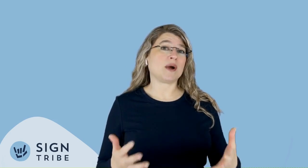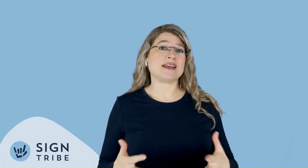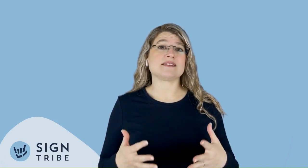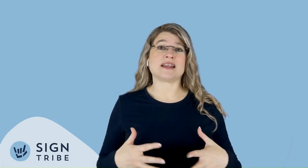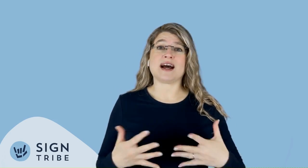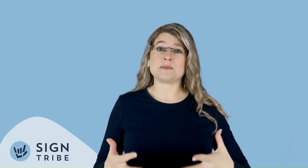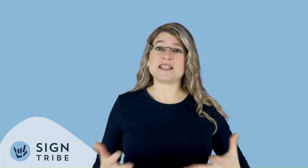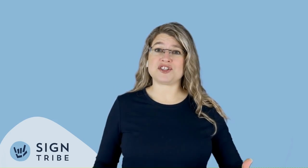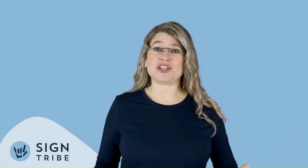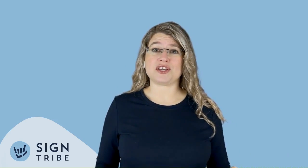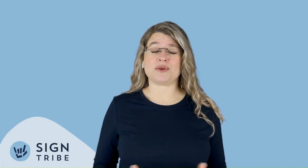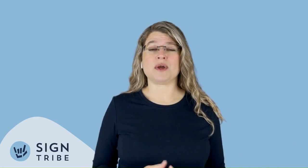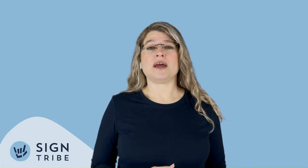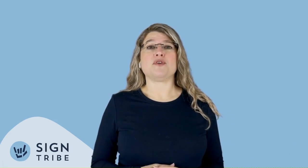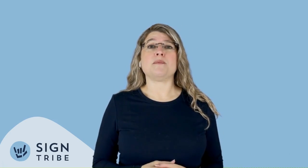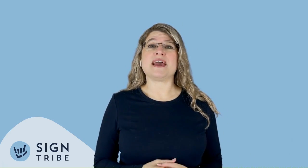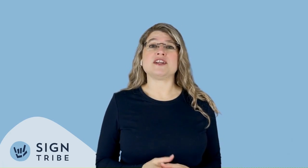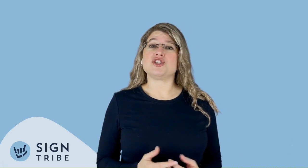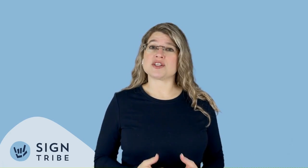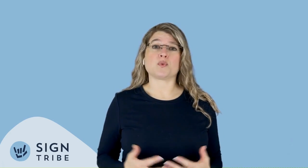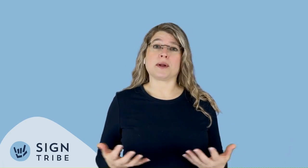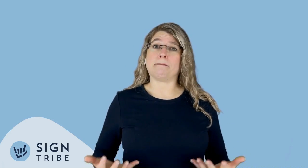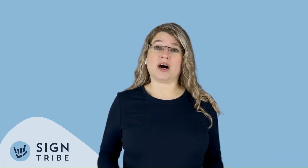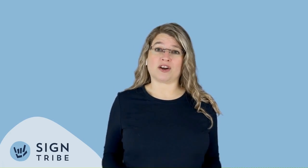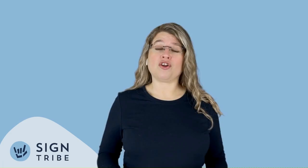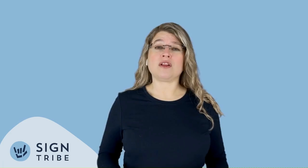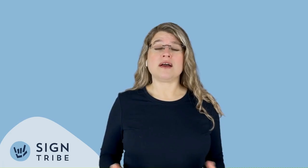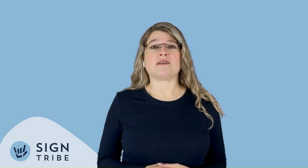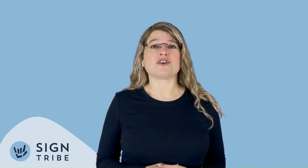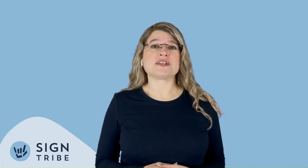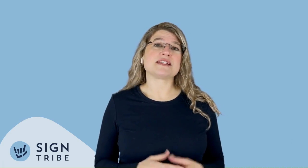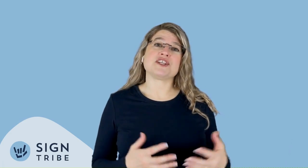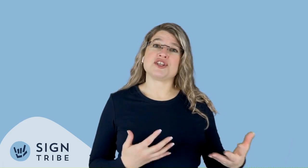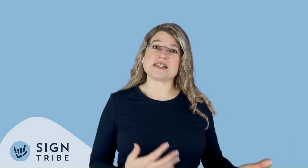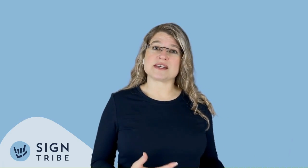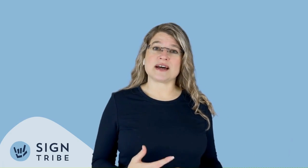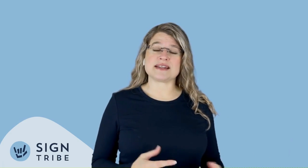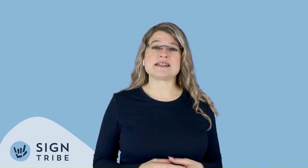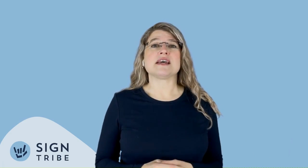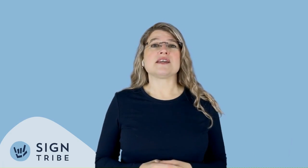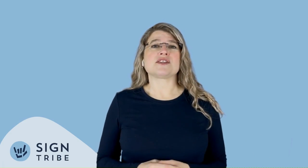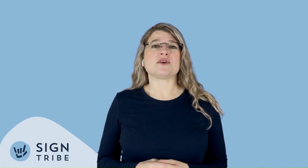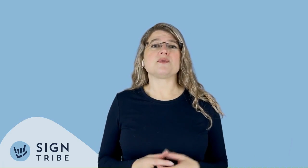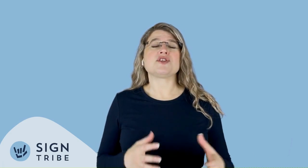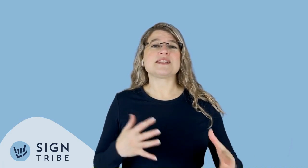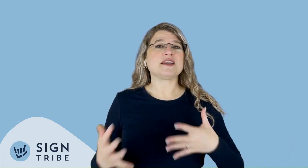ways that I'm teaching you. You may just want to model versus teaching signs. So just think